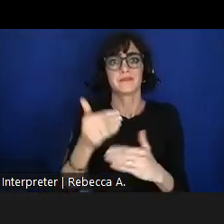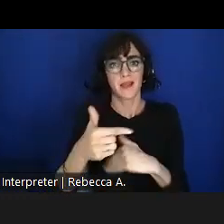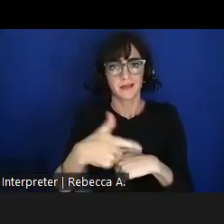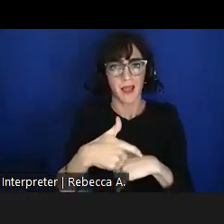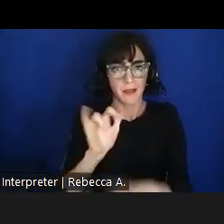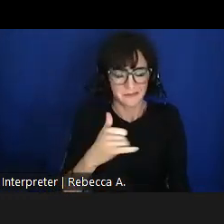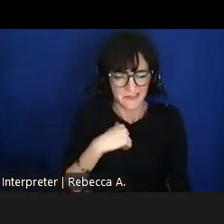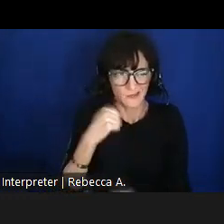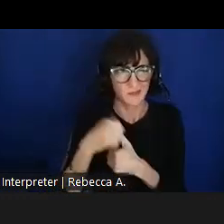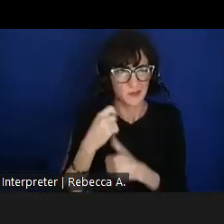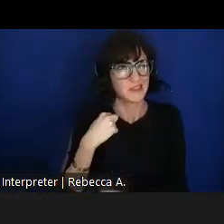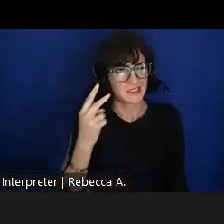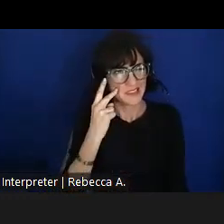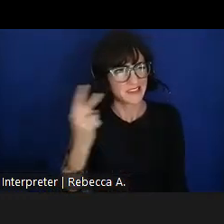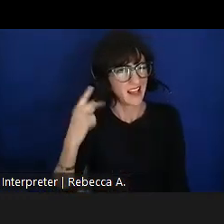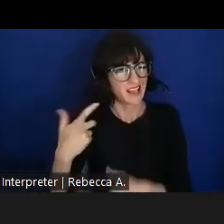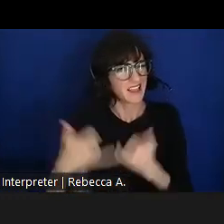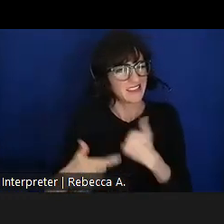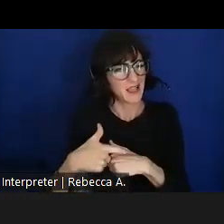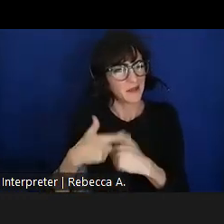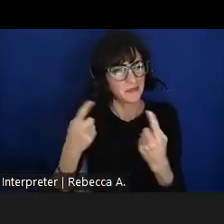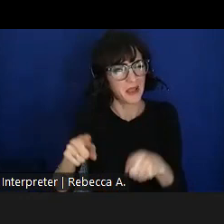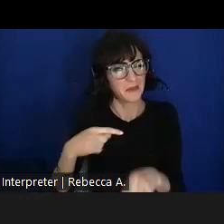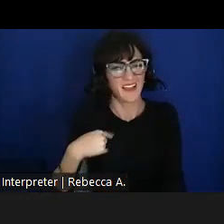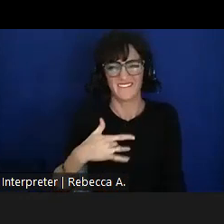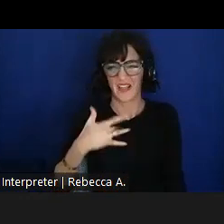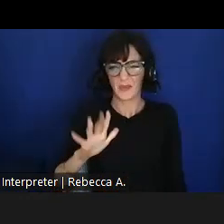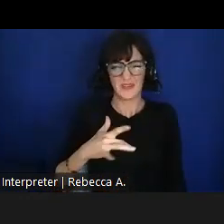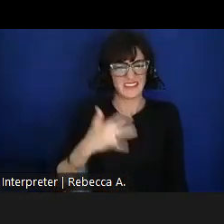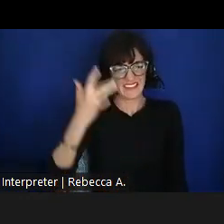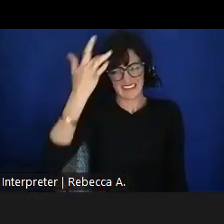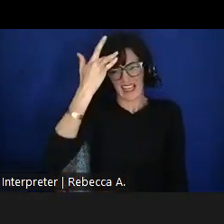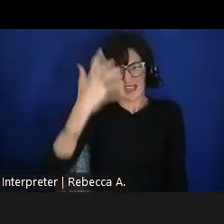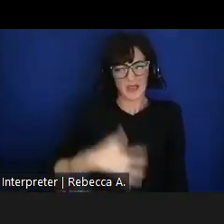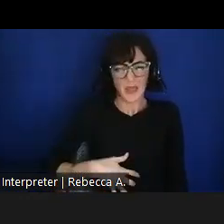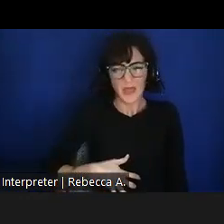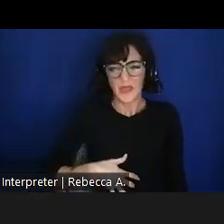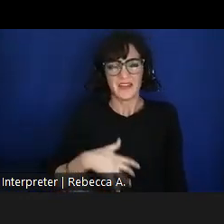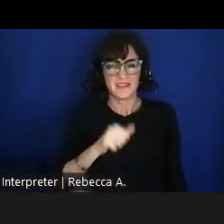time this happened I felt really sick so now I know even though I have to make sure that